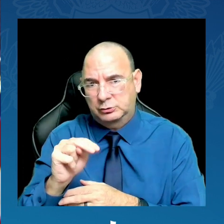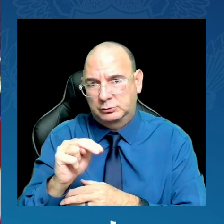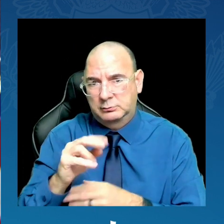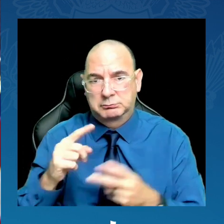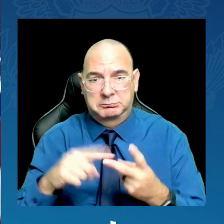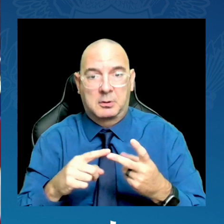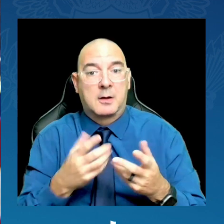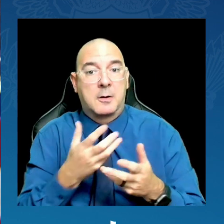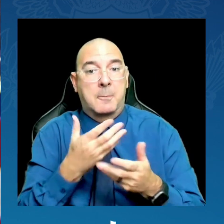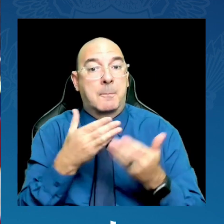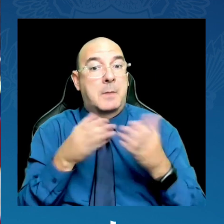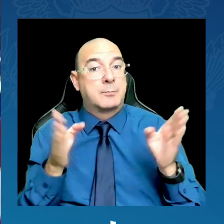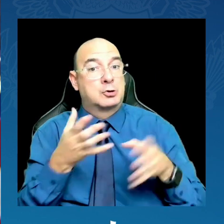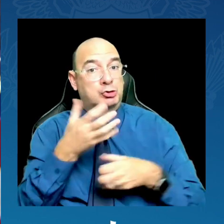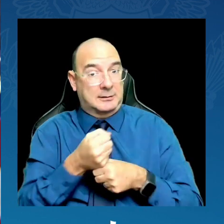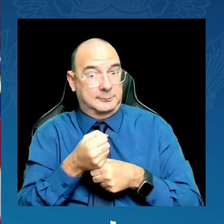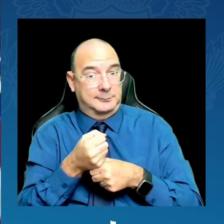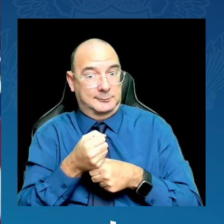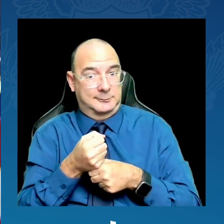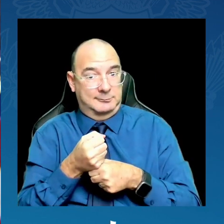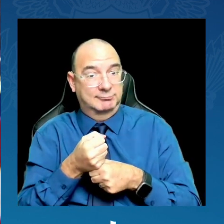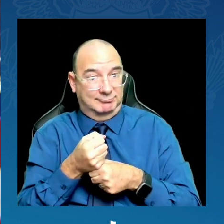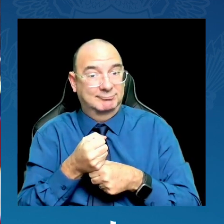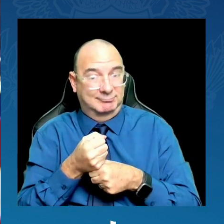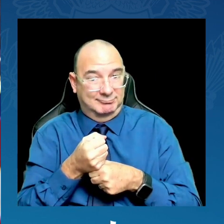which is the recognition, of course, that space can